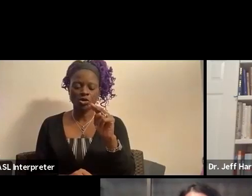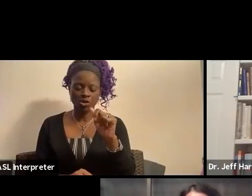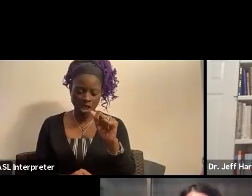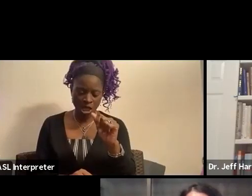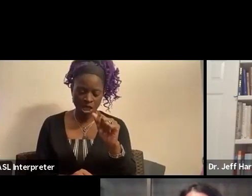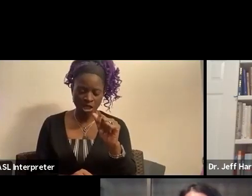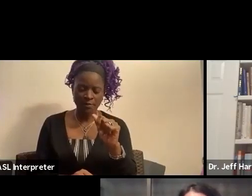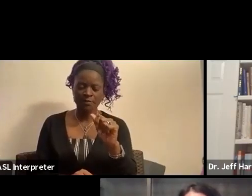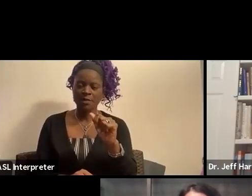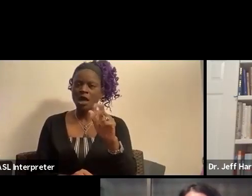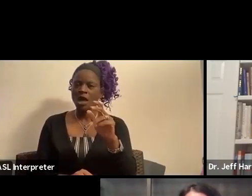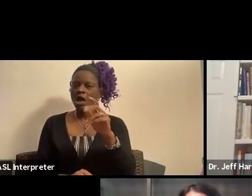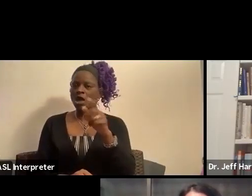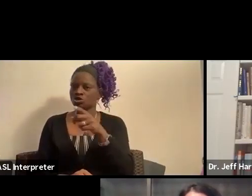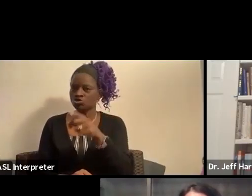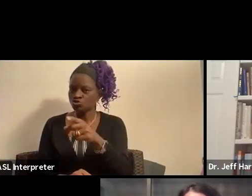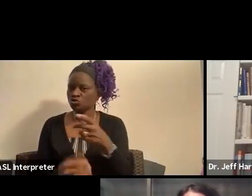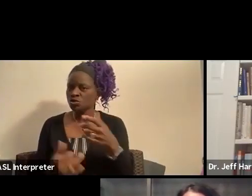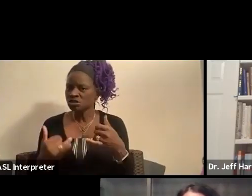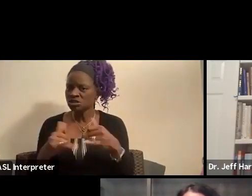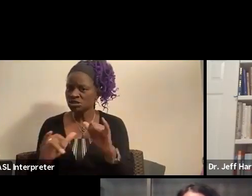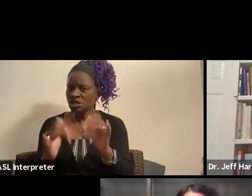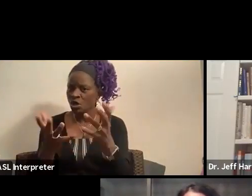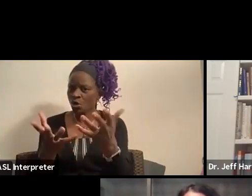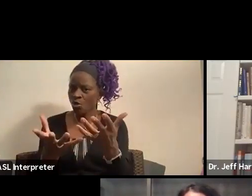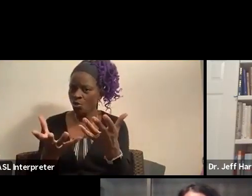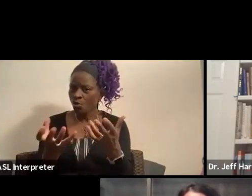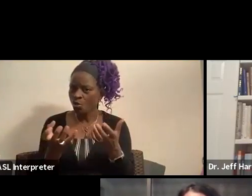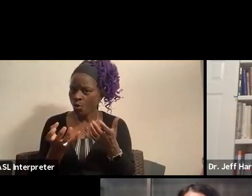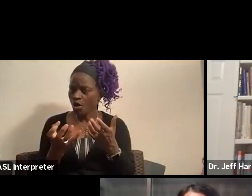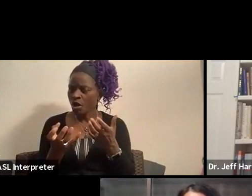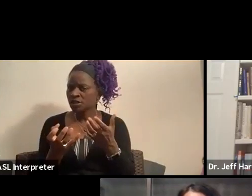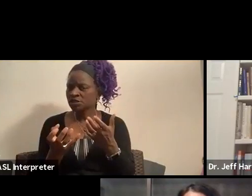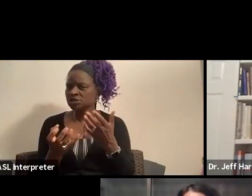end of January, early February for seniors in Sonoma County?